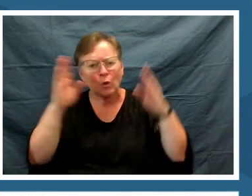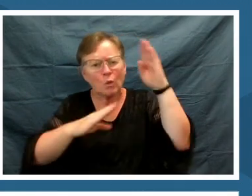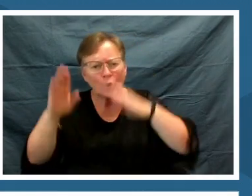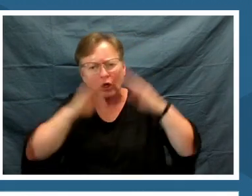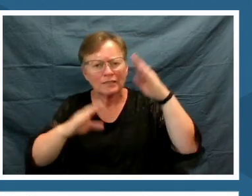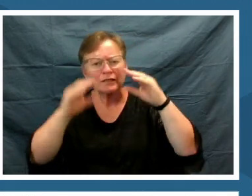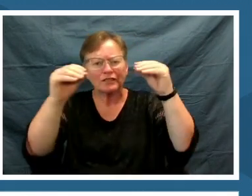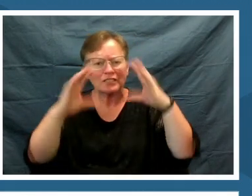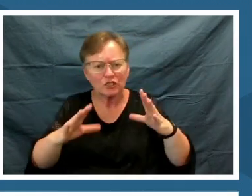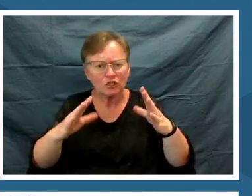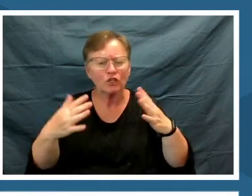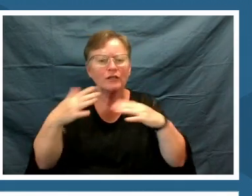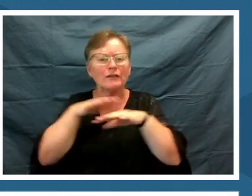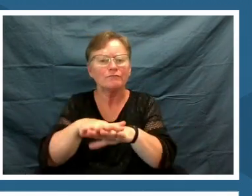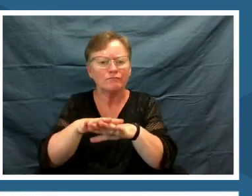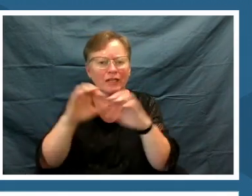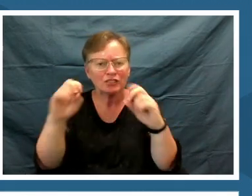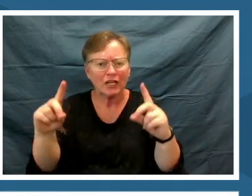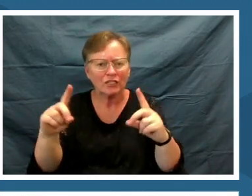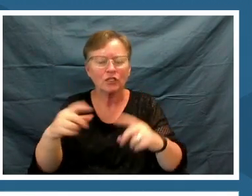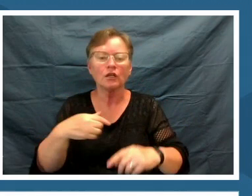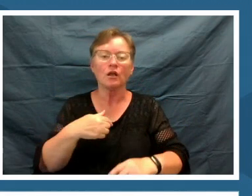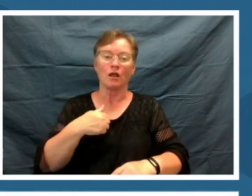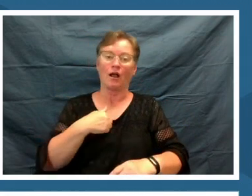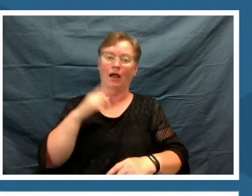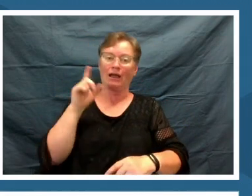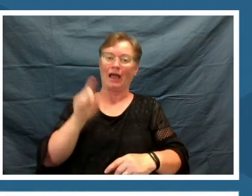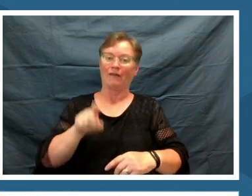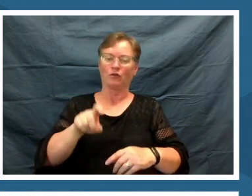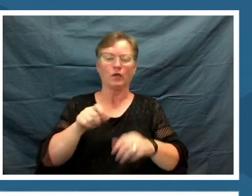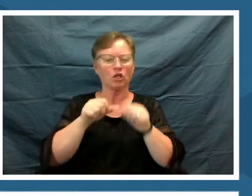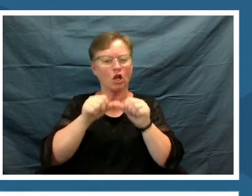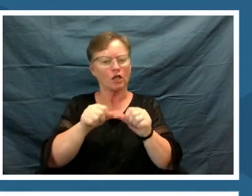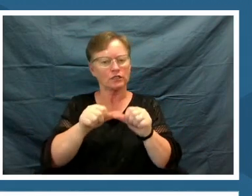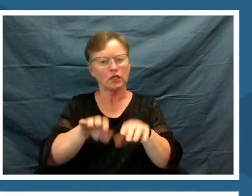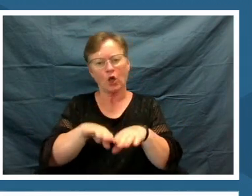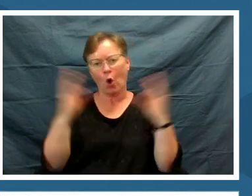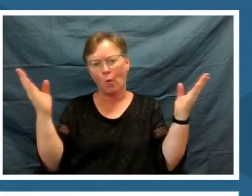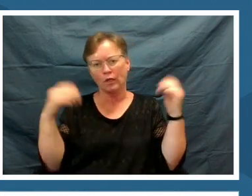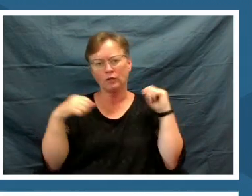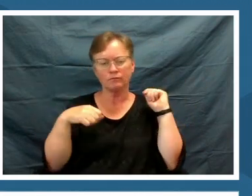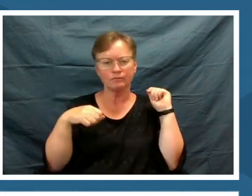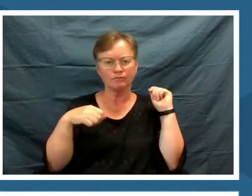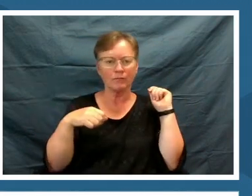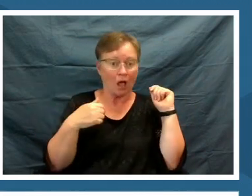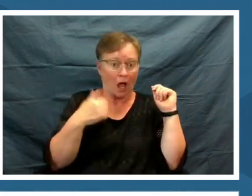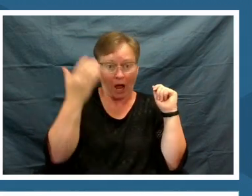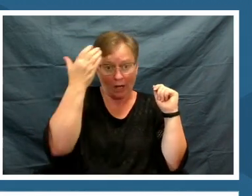kelly said saying i don't know i'm not sure about that but let's learn